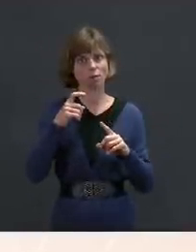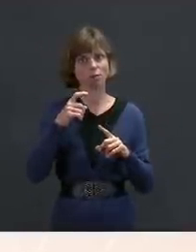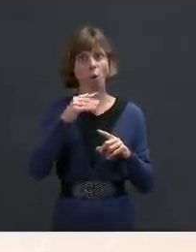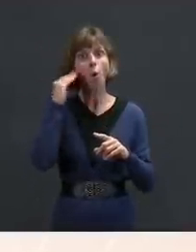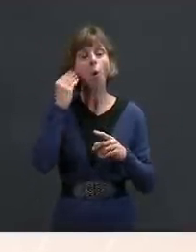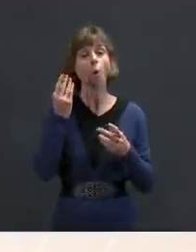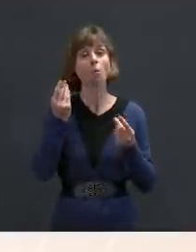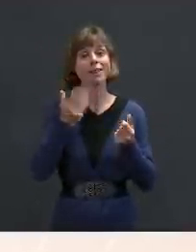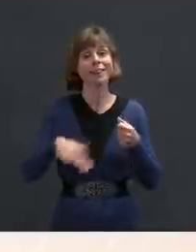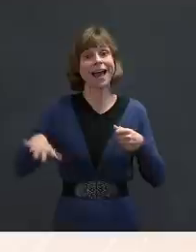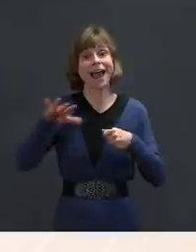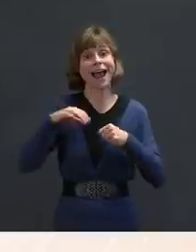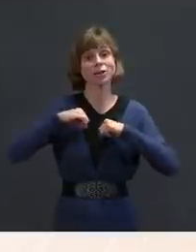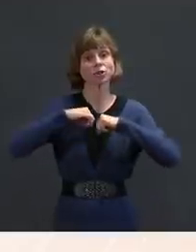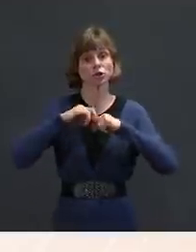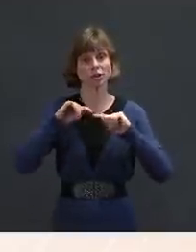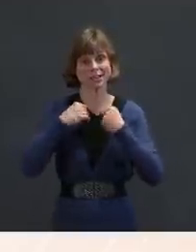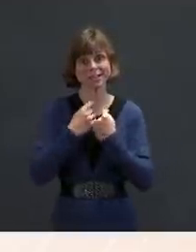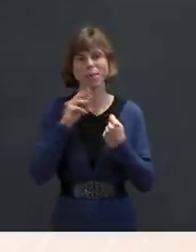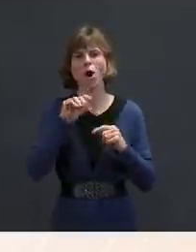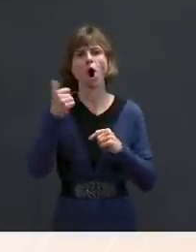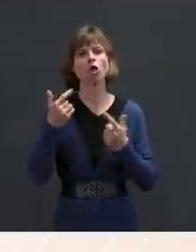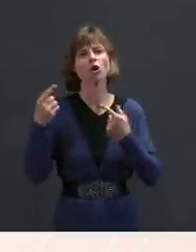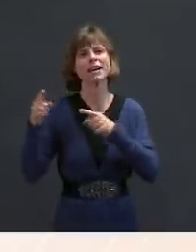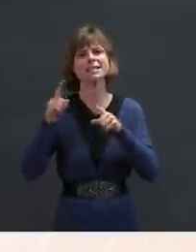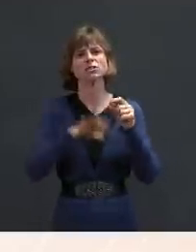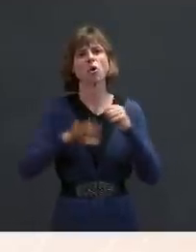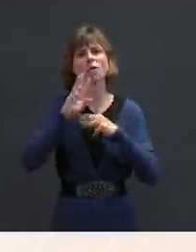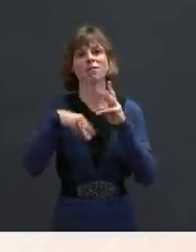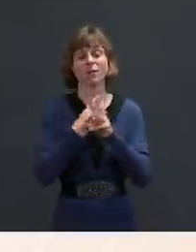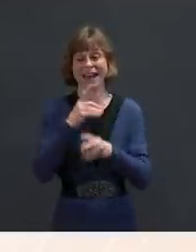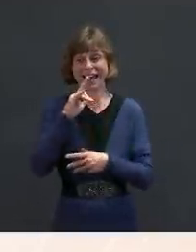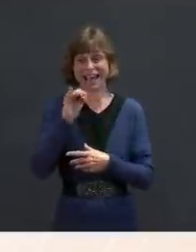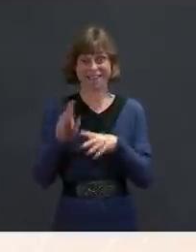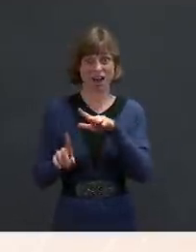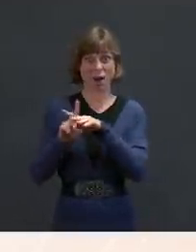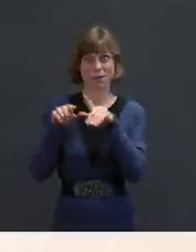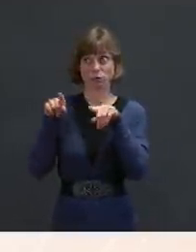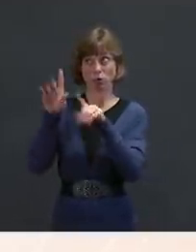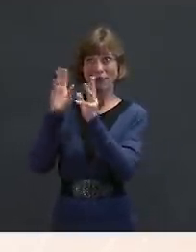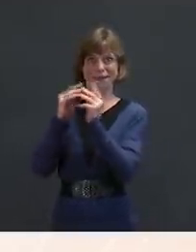Whether it comes up in meetings, I don't think I have anything more specifically to read out for you,